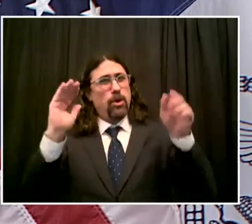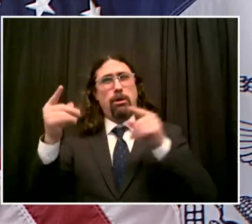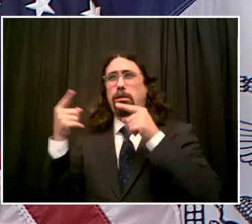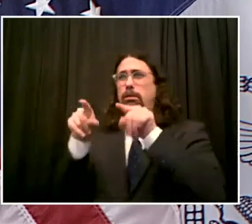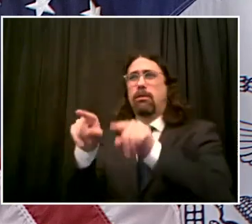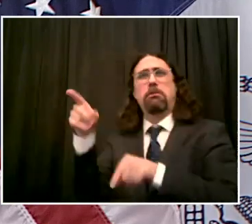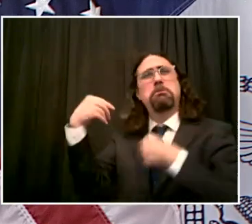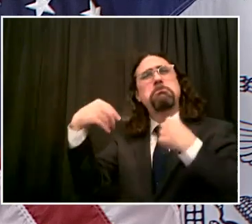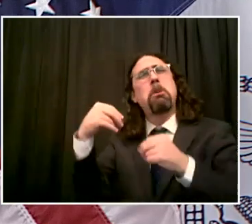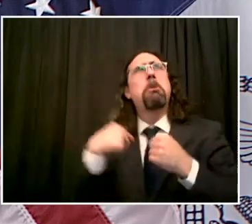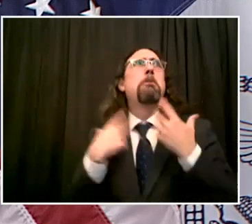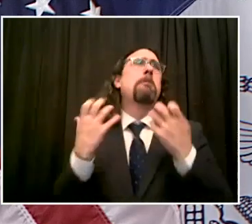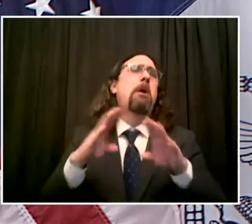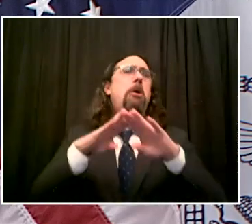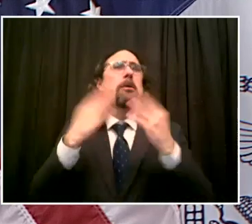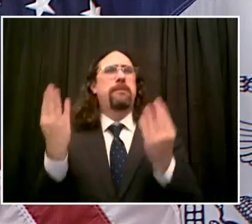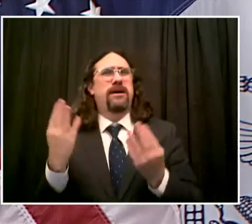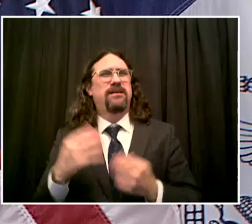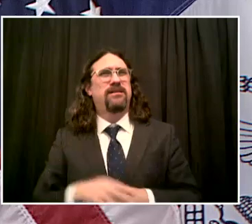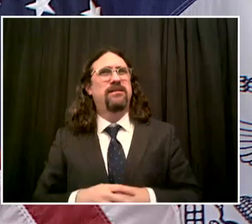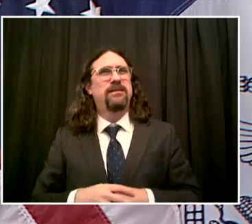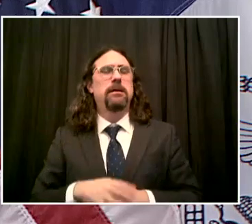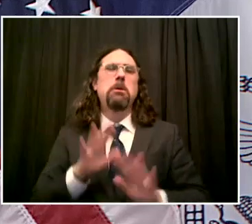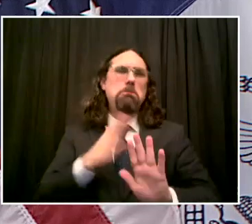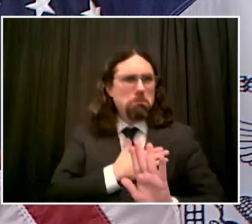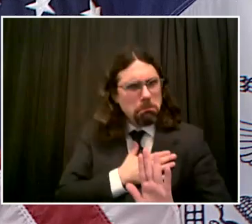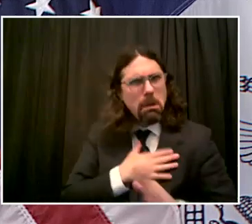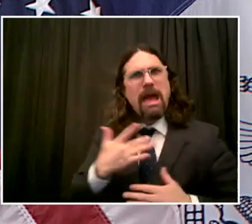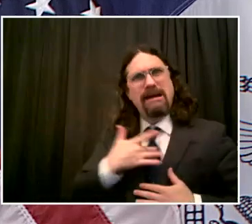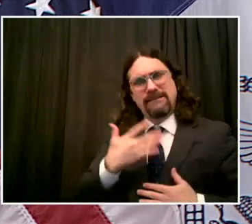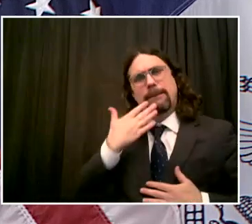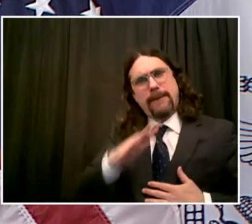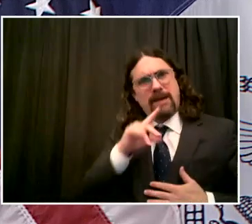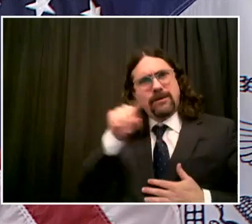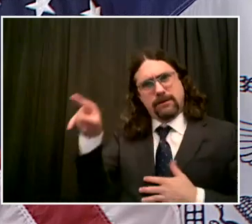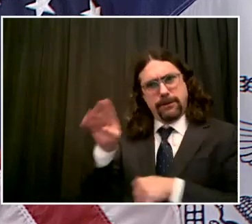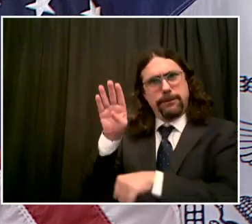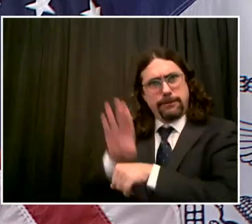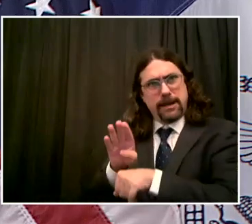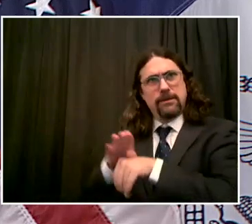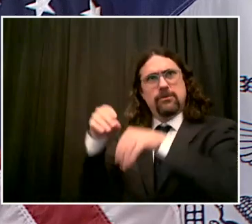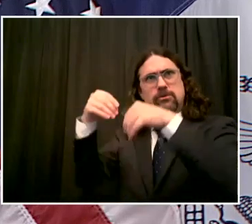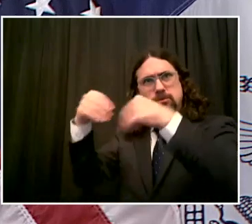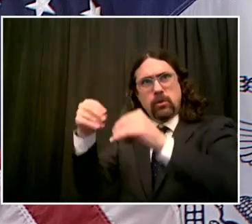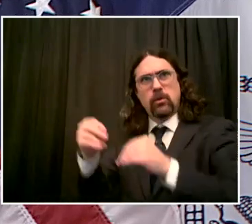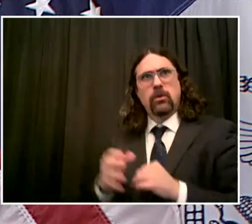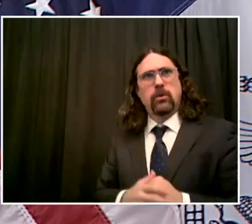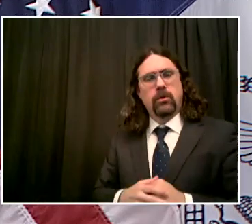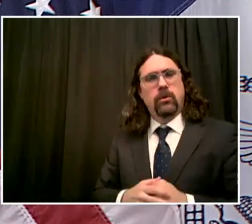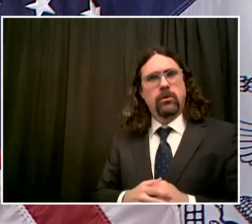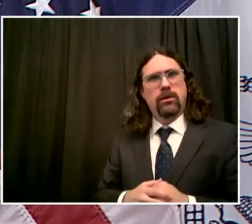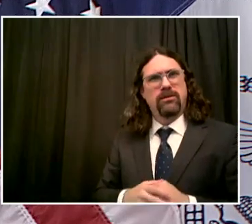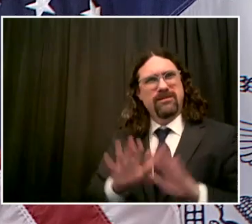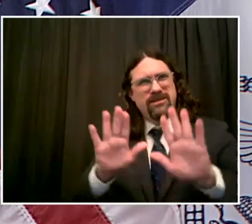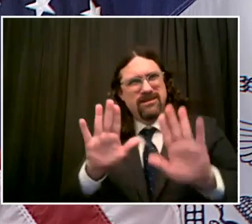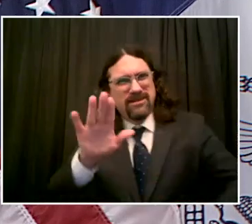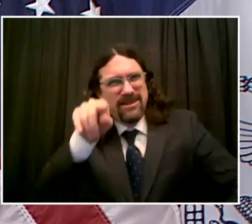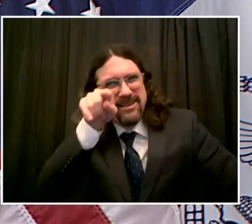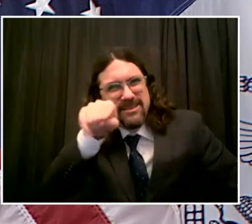START TO OPEN UP. ETH NMIUTE WE HOTUG WHTE COULD